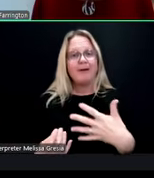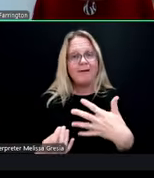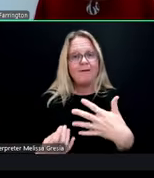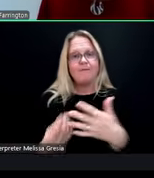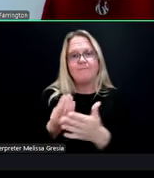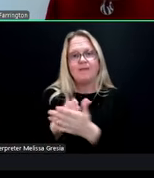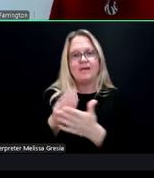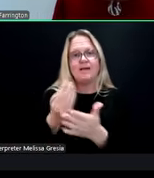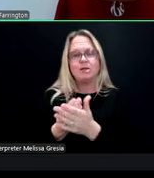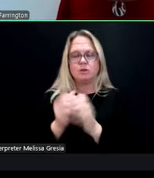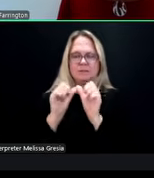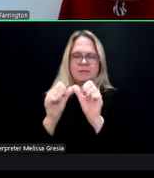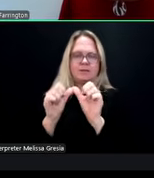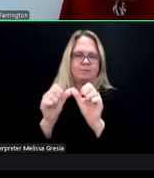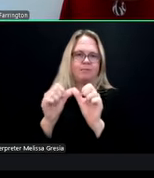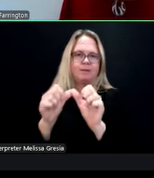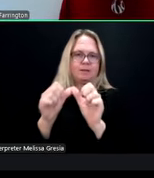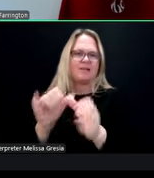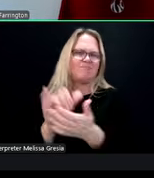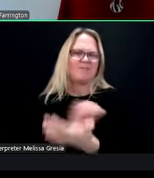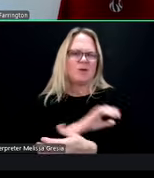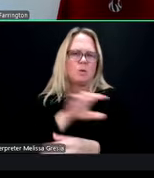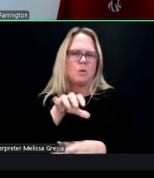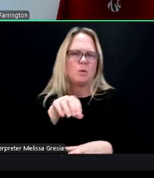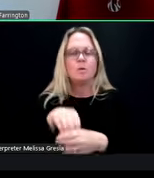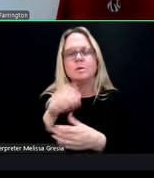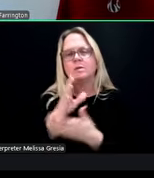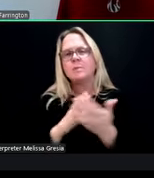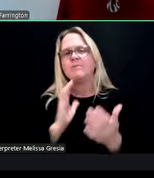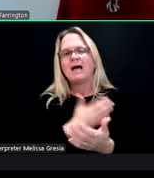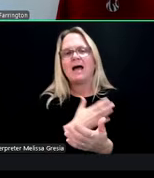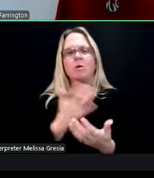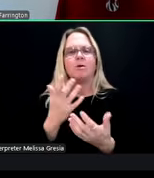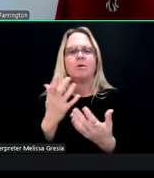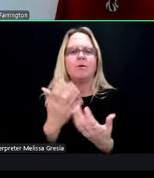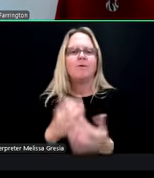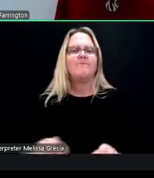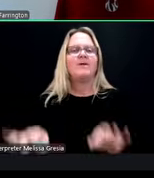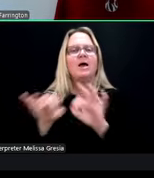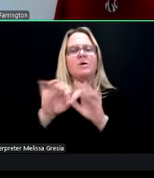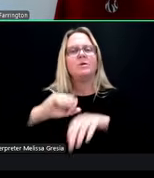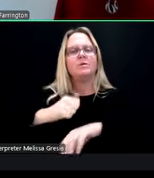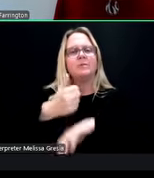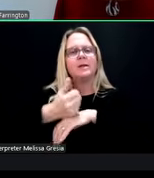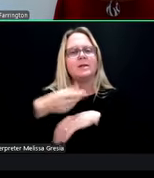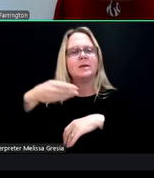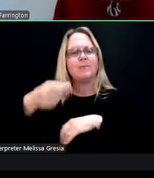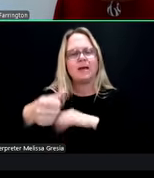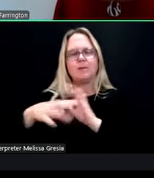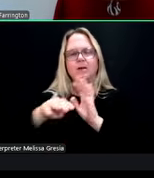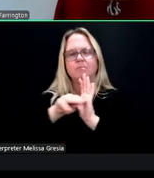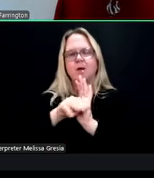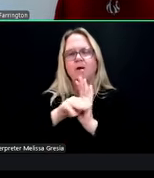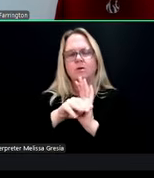s sustainability which includes some of our valuebased payment um models. the hubs will